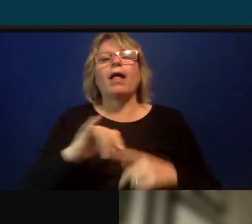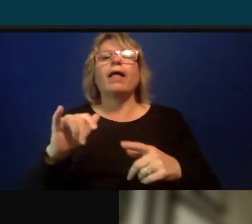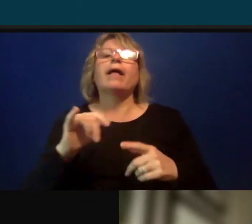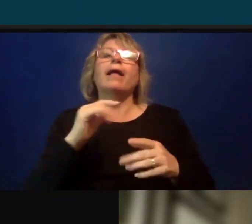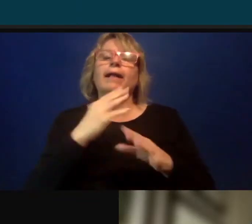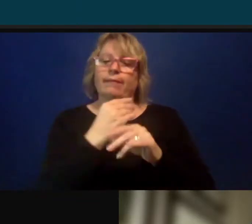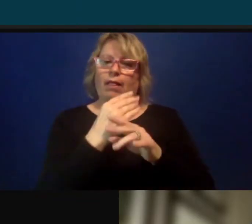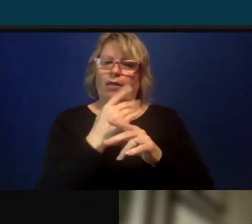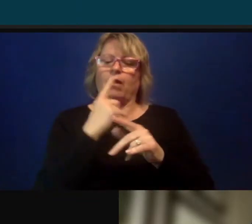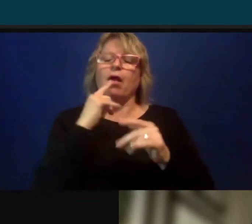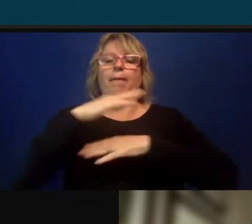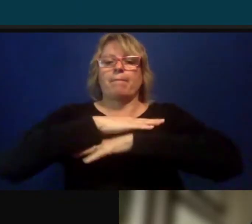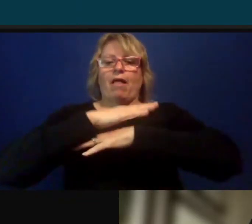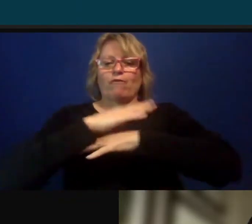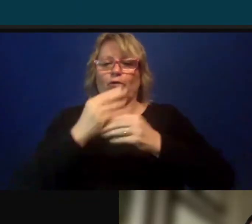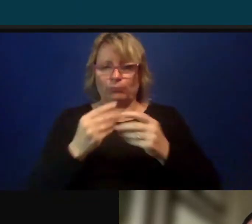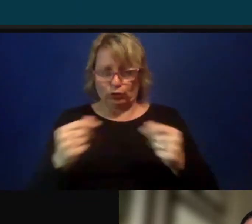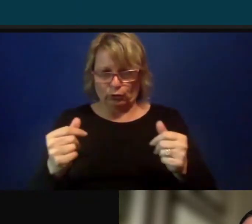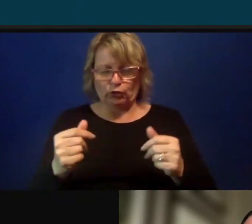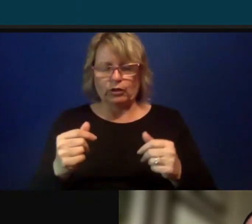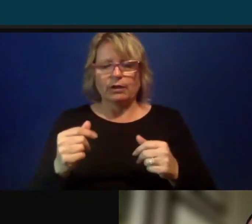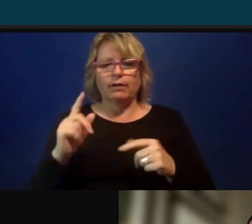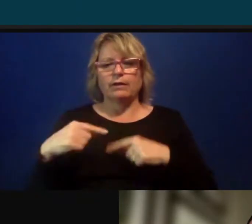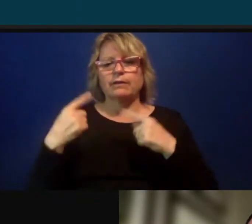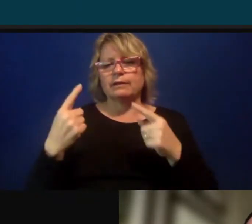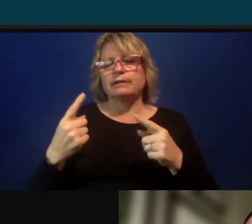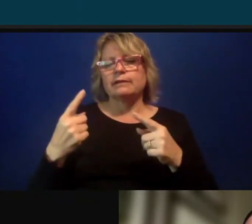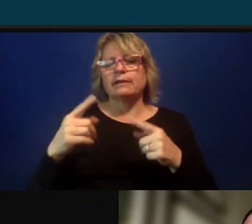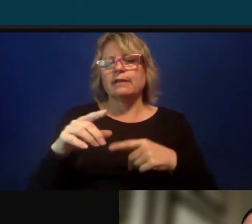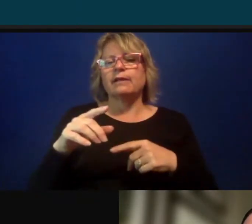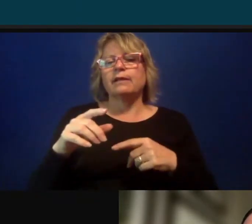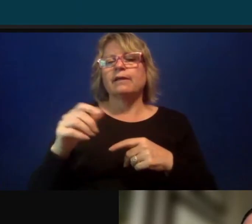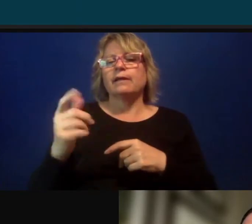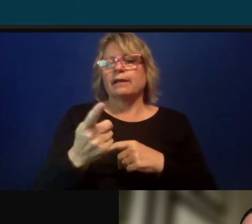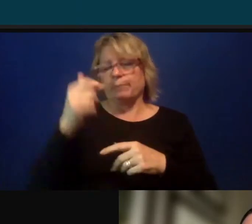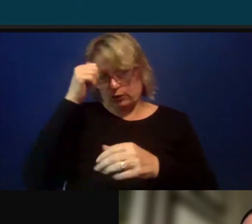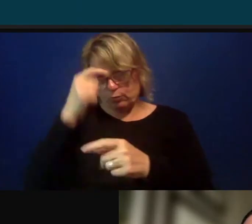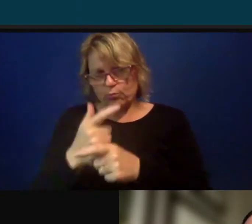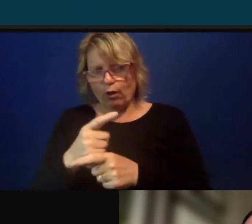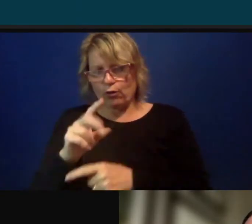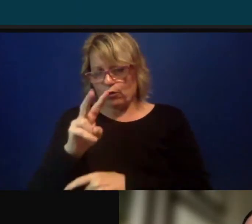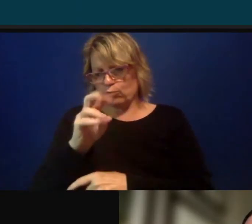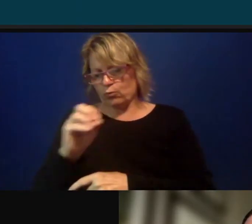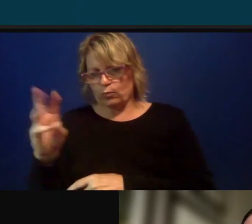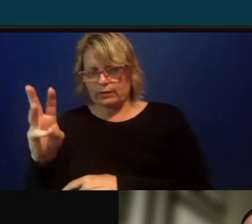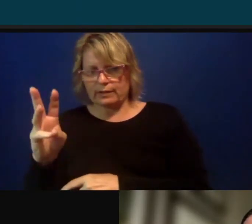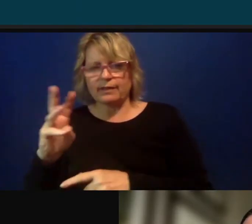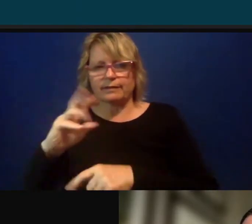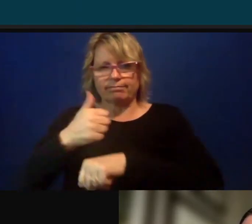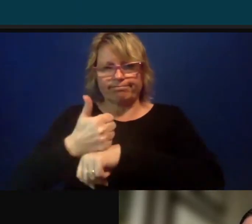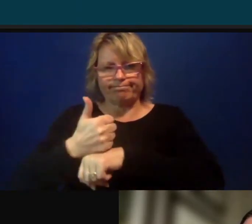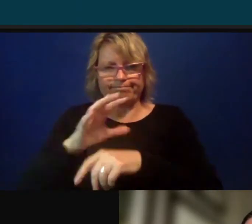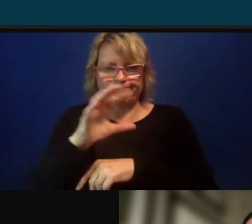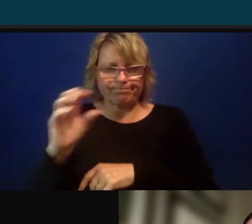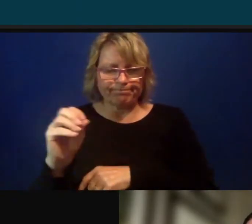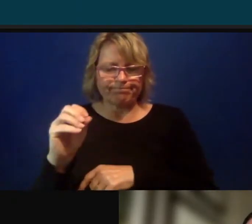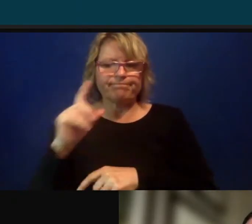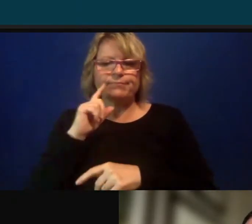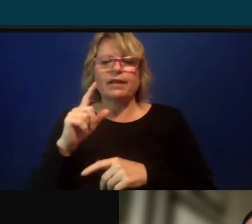solution. Since co-founding this company with his brother in 2006, and taking it public in 2021,